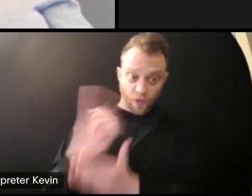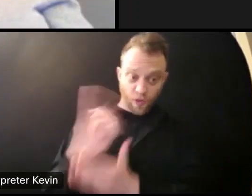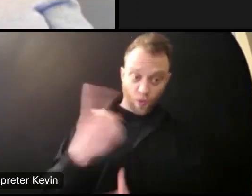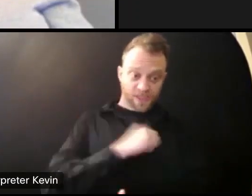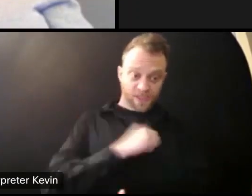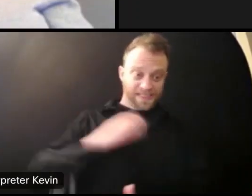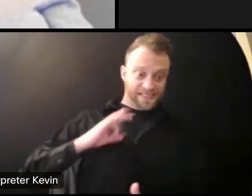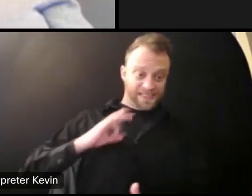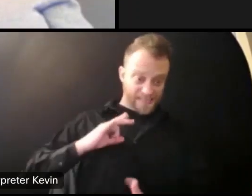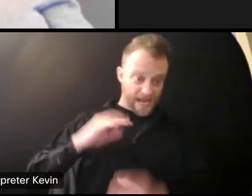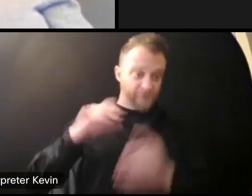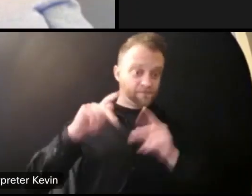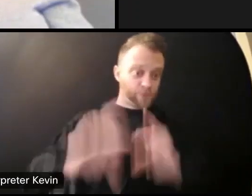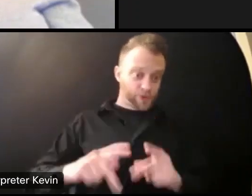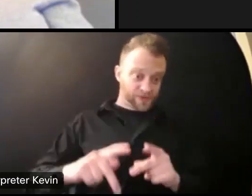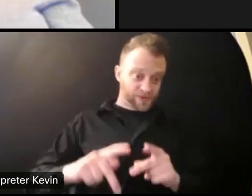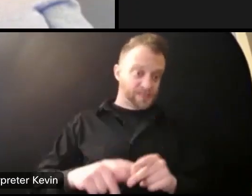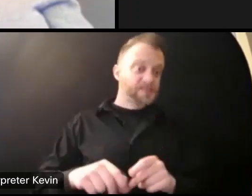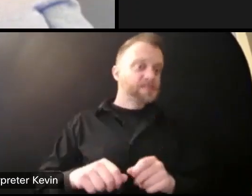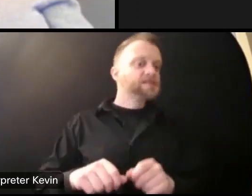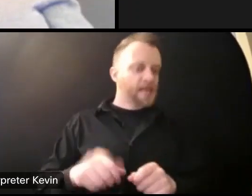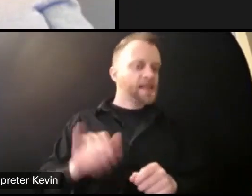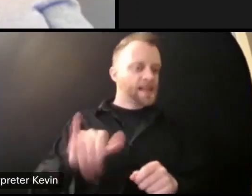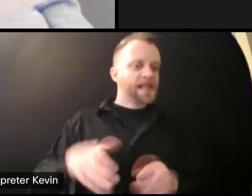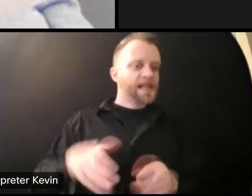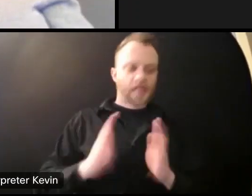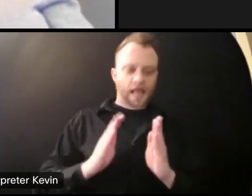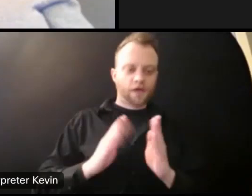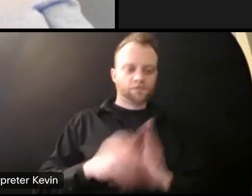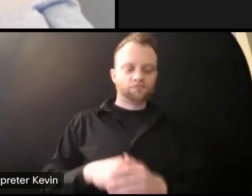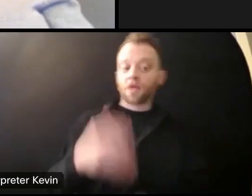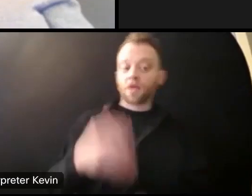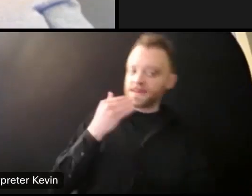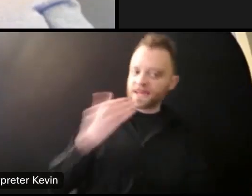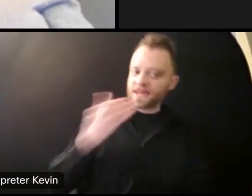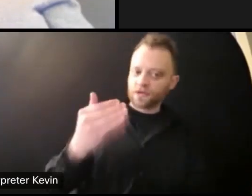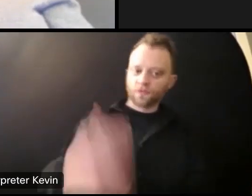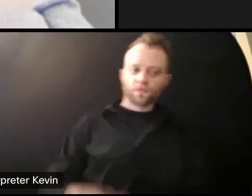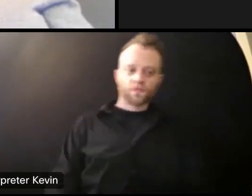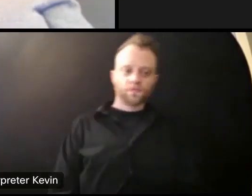(Bradley) Thank you. (Fast) Alright,